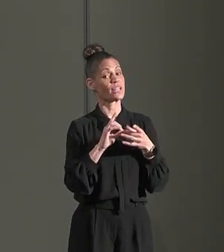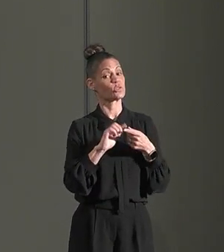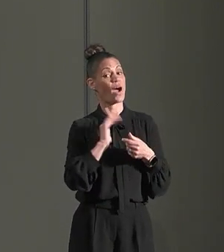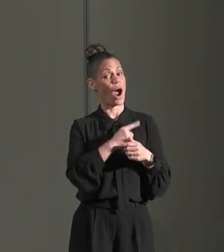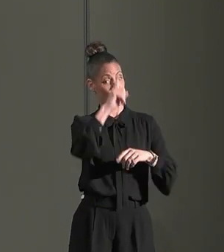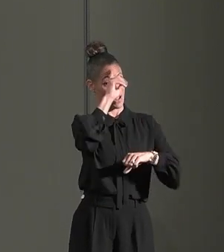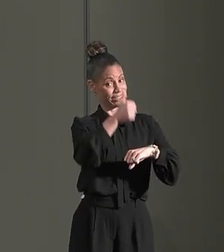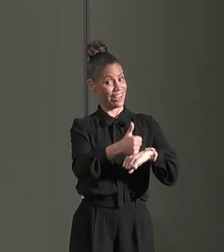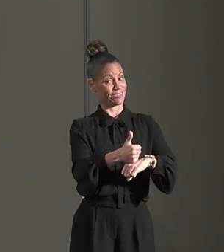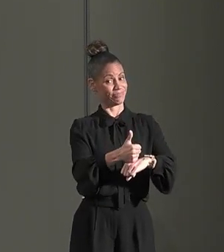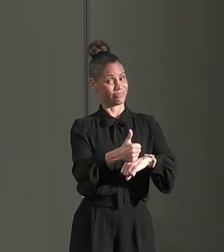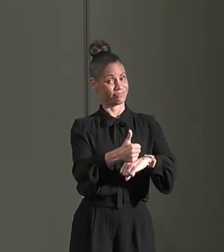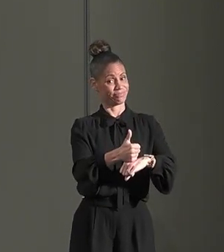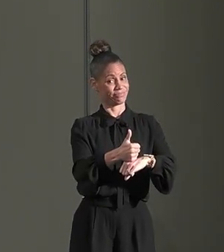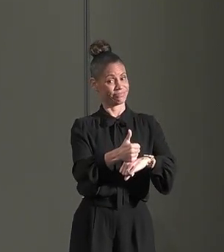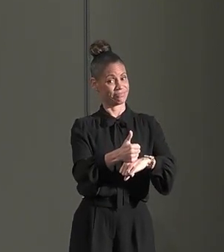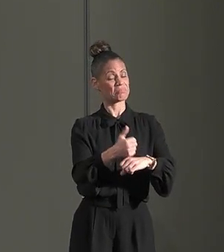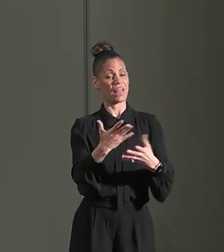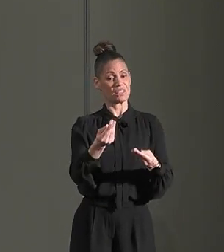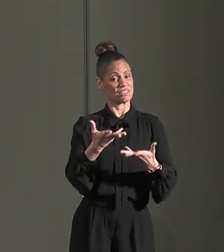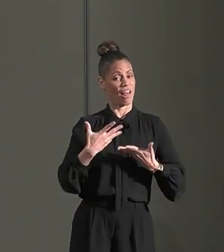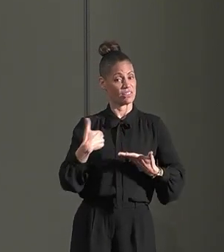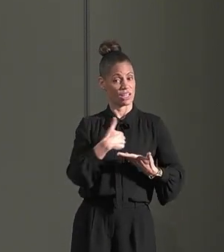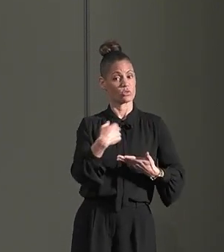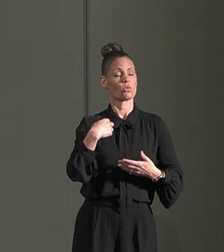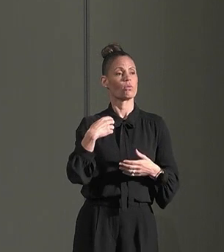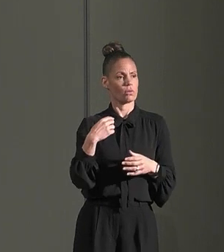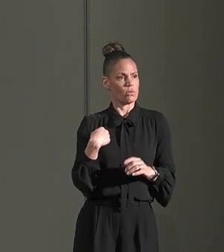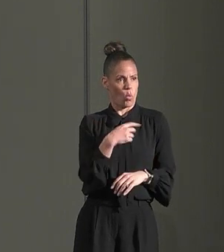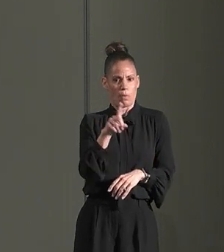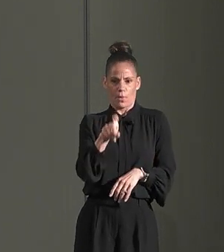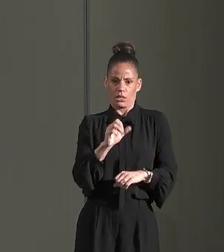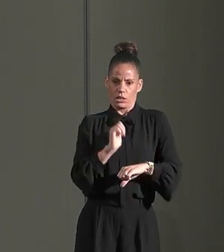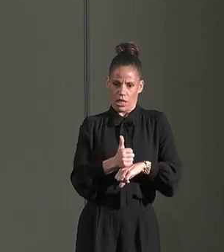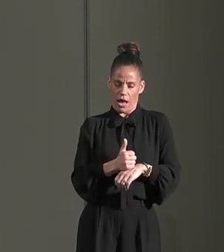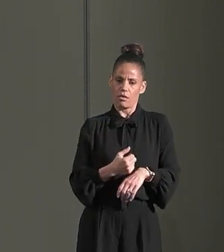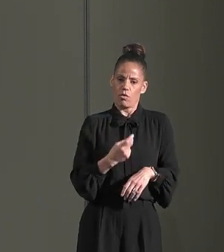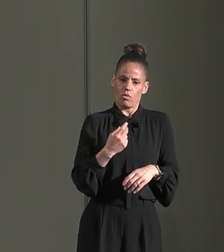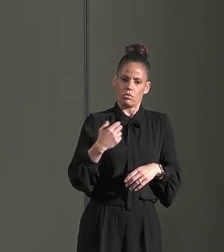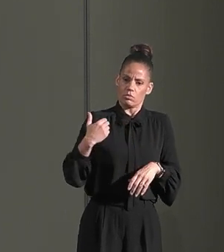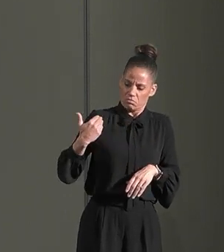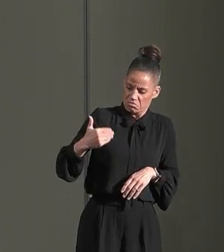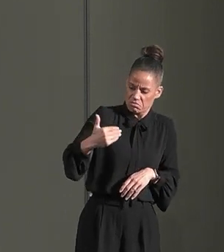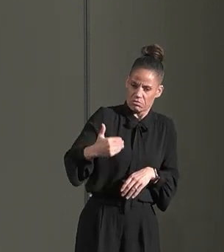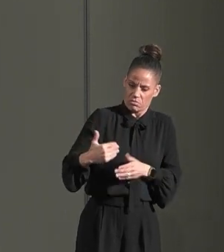it does, it tells us we need a regular cadence and involvement we don't use